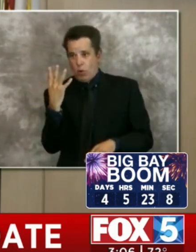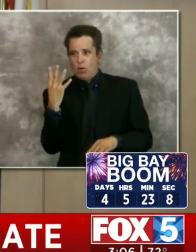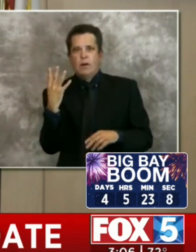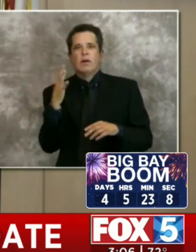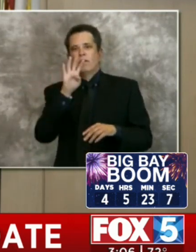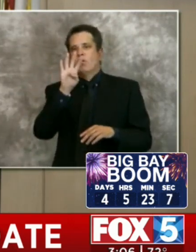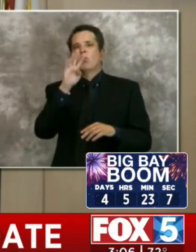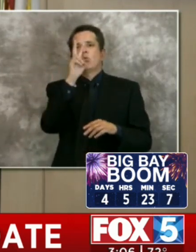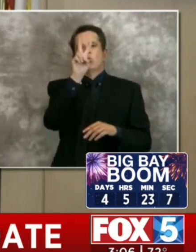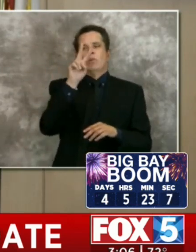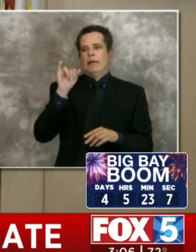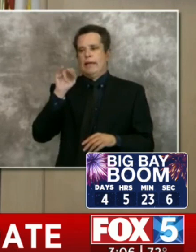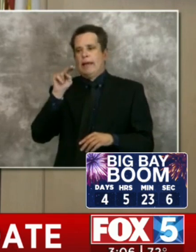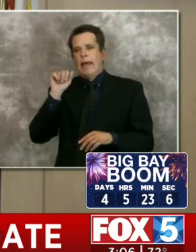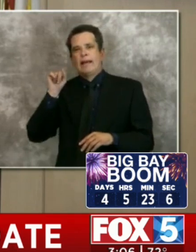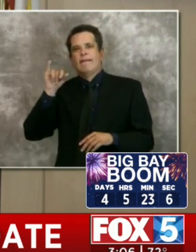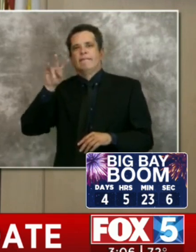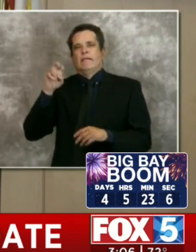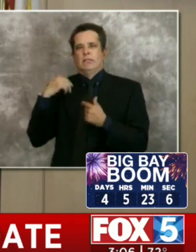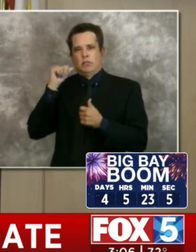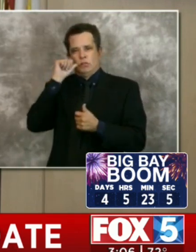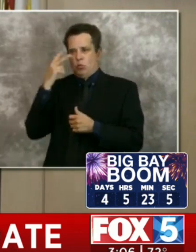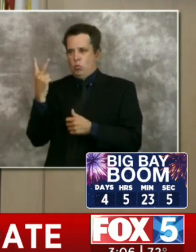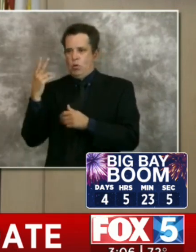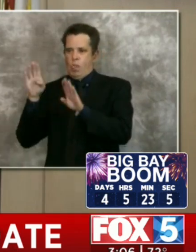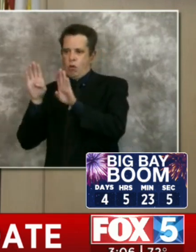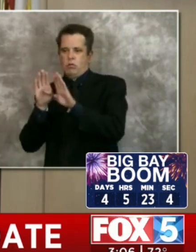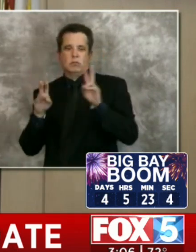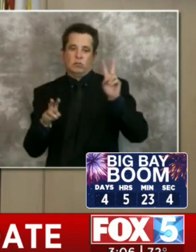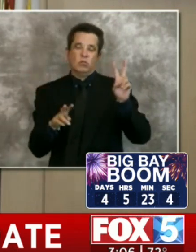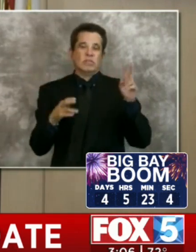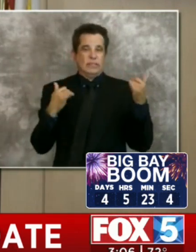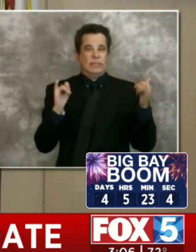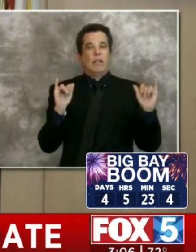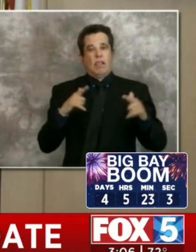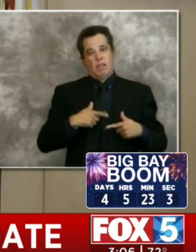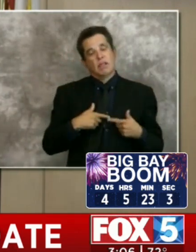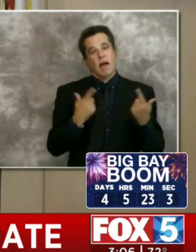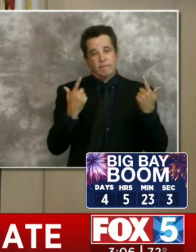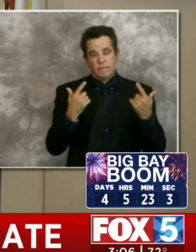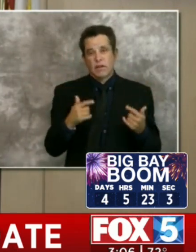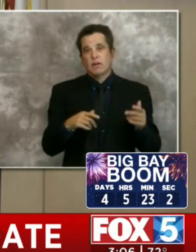WILL GET TO SHORTLY. WE'VE HAD 4 NEW OUTBREAKS REPORTED SINCE YESTERDAY AND 2 OUTBREAKS